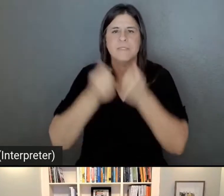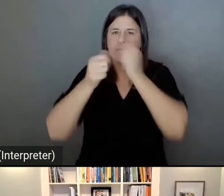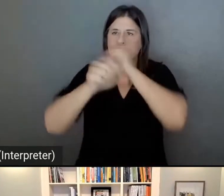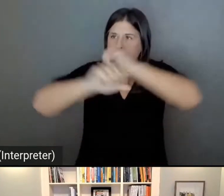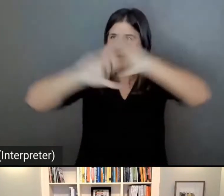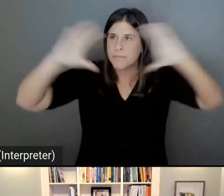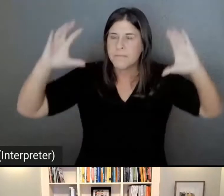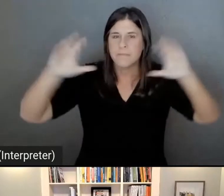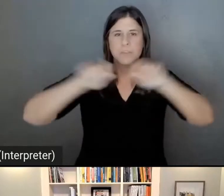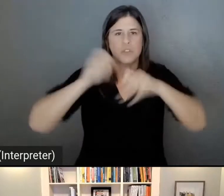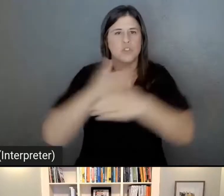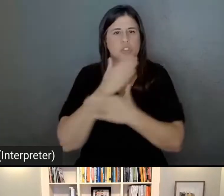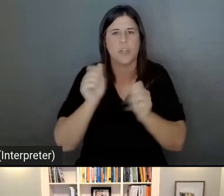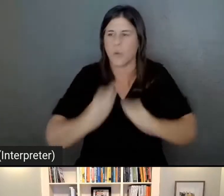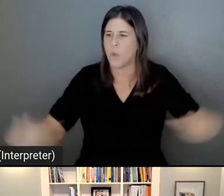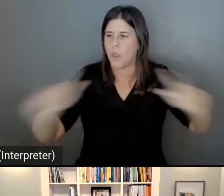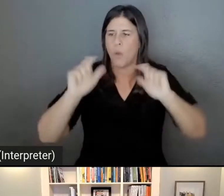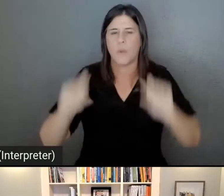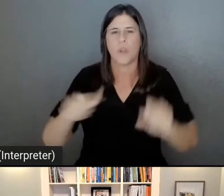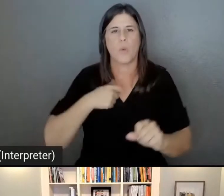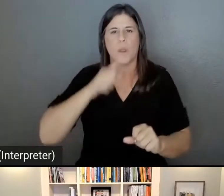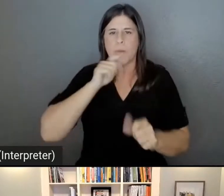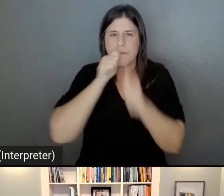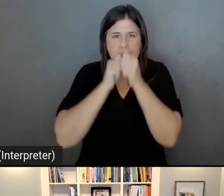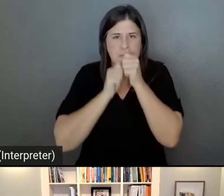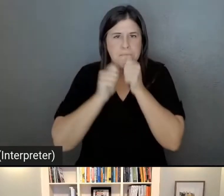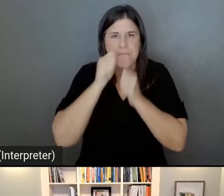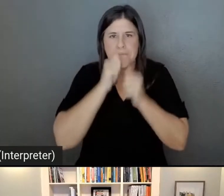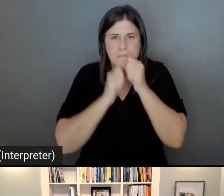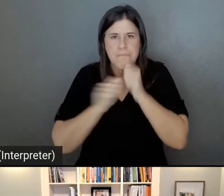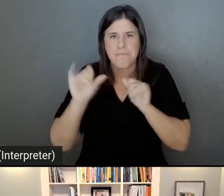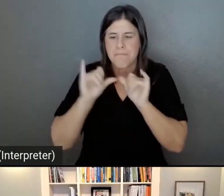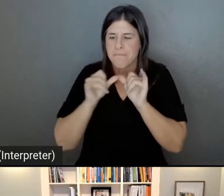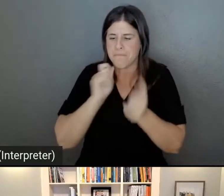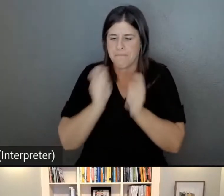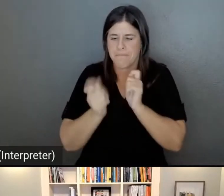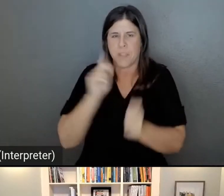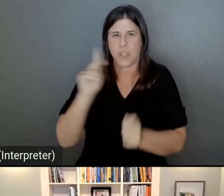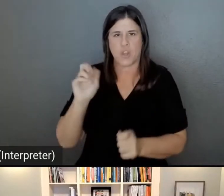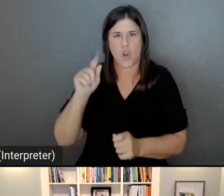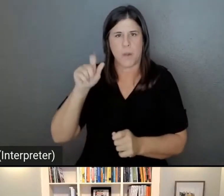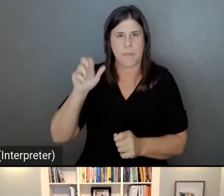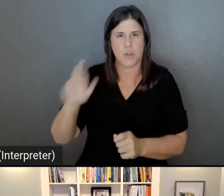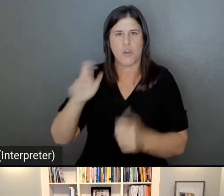And so we've painstakingly architected Karpenter to separate out the cloud provider logic